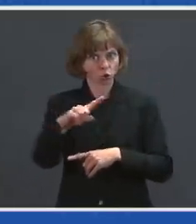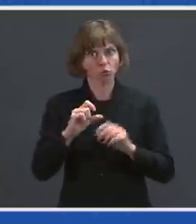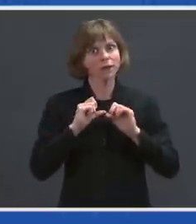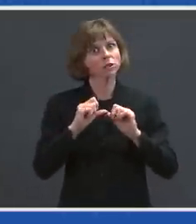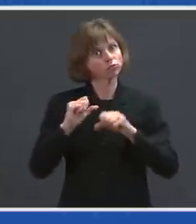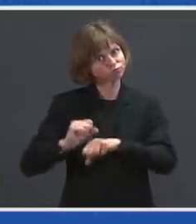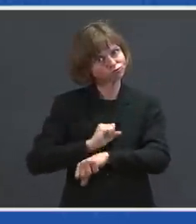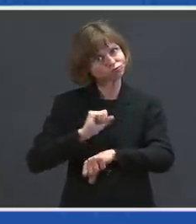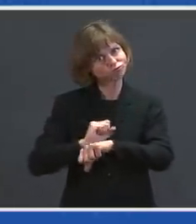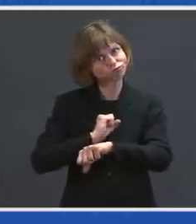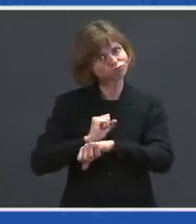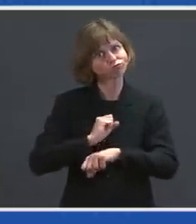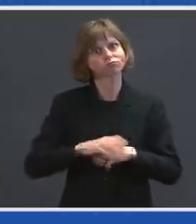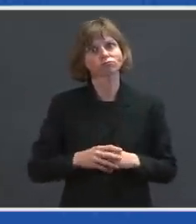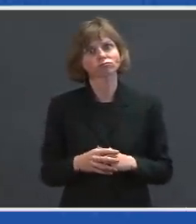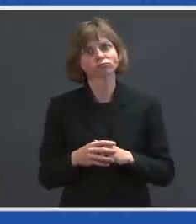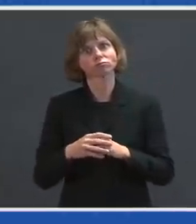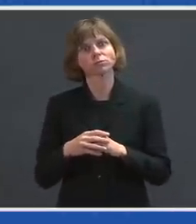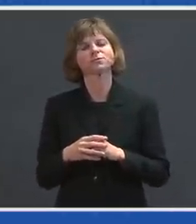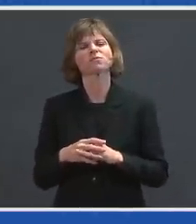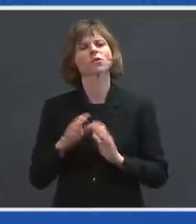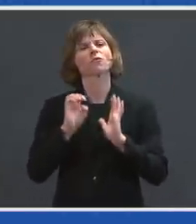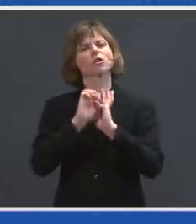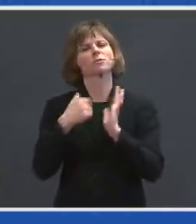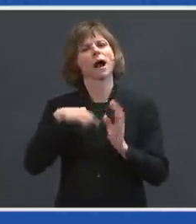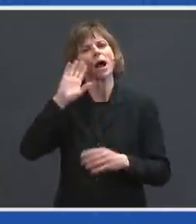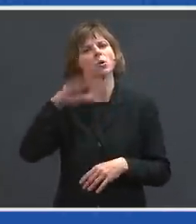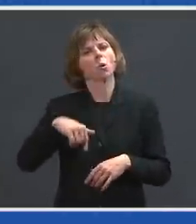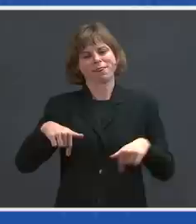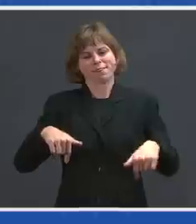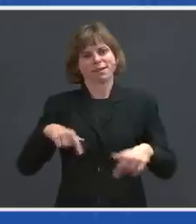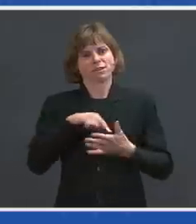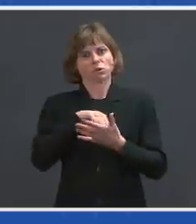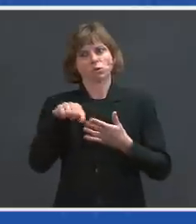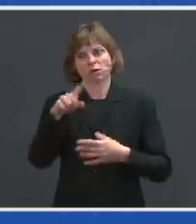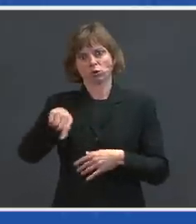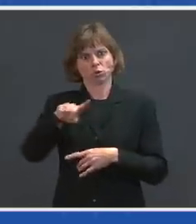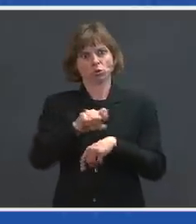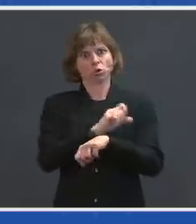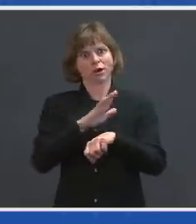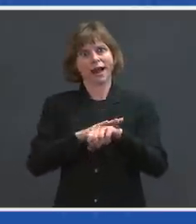For example, I know that this week you're working on the "Protect Our Democracy"